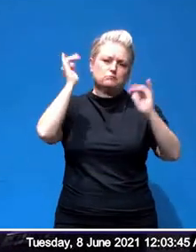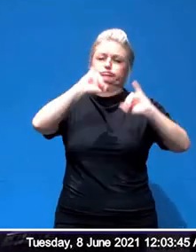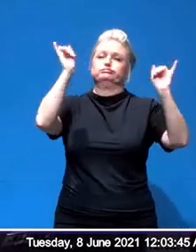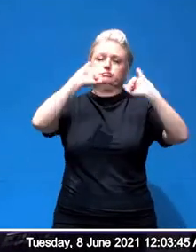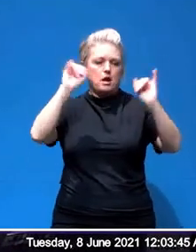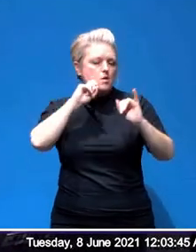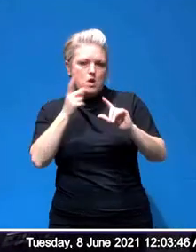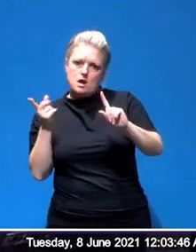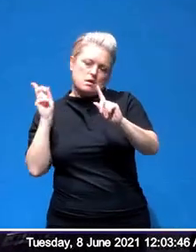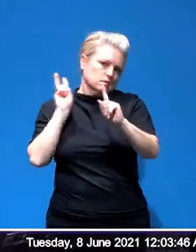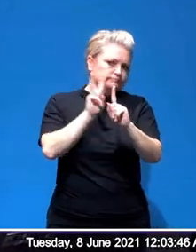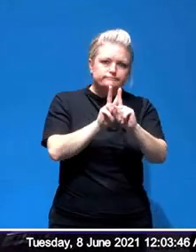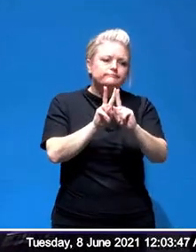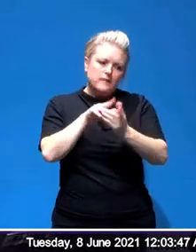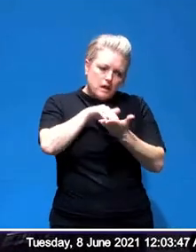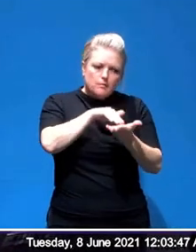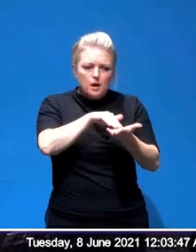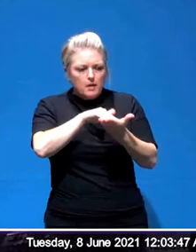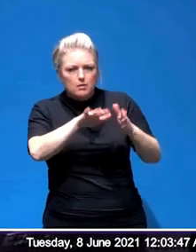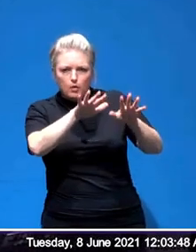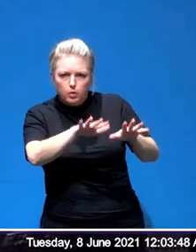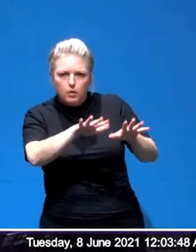Having to deal with the bureaucratic expectations and jump through the